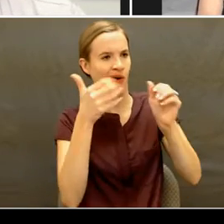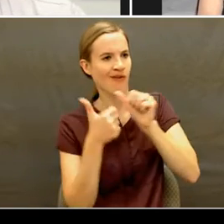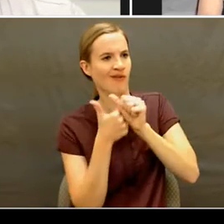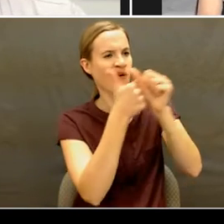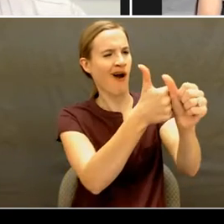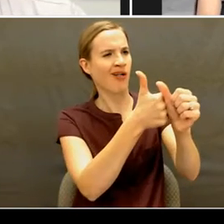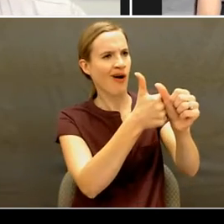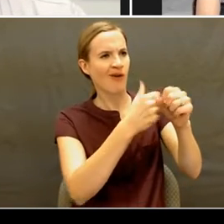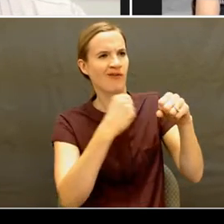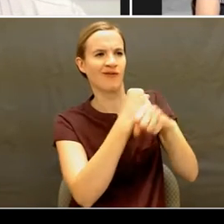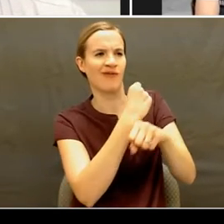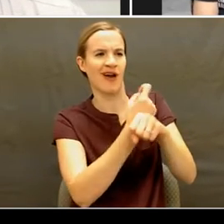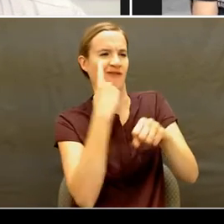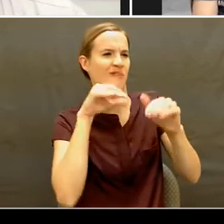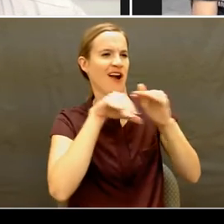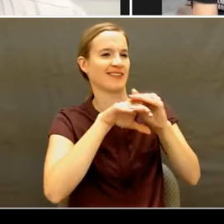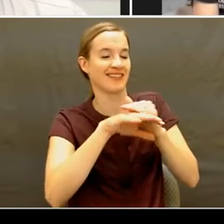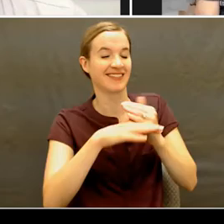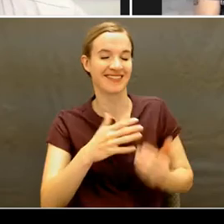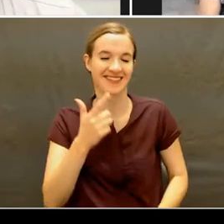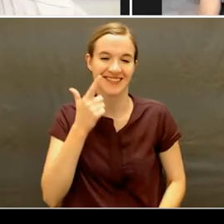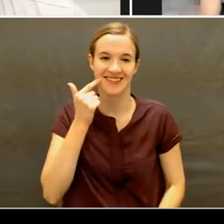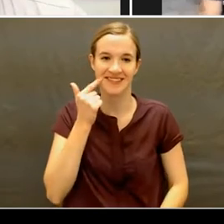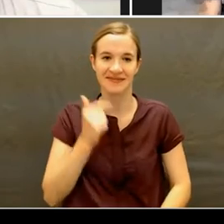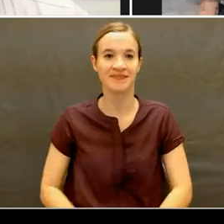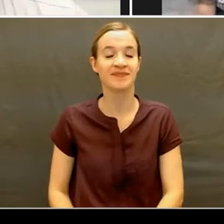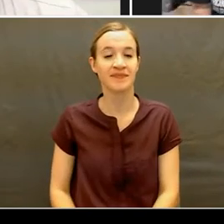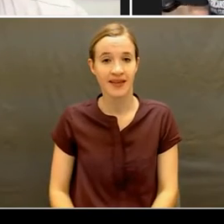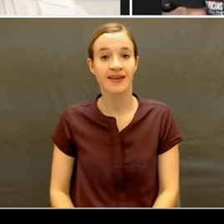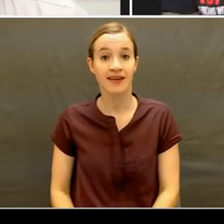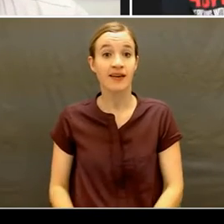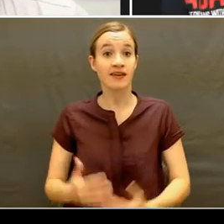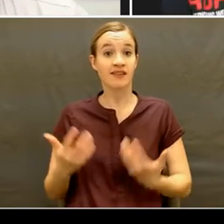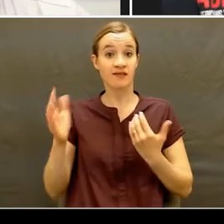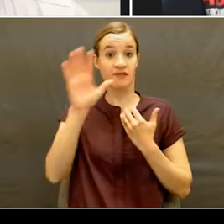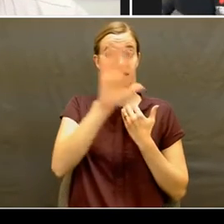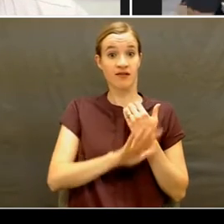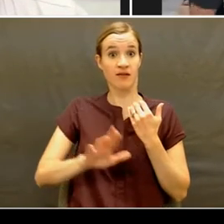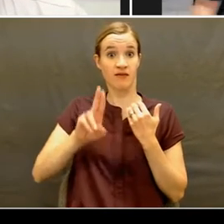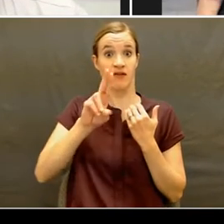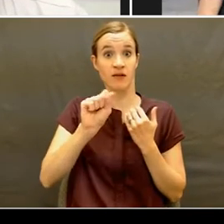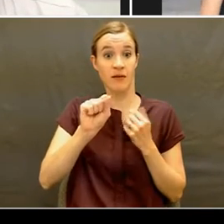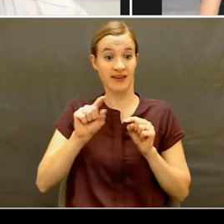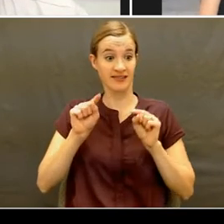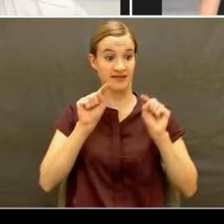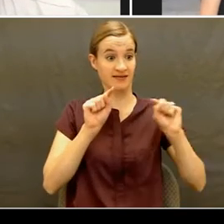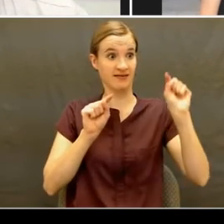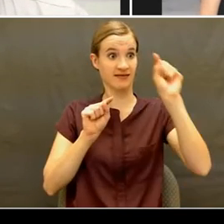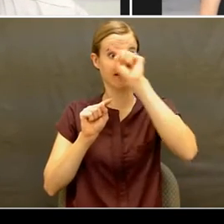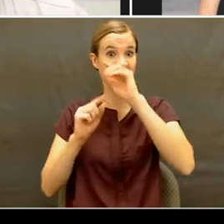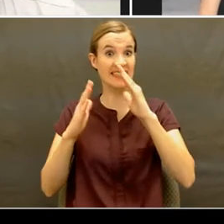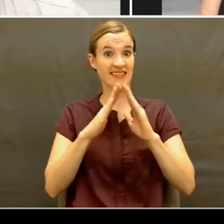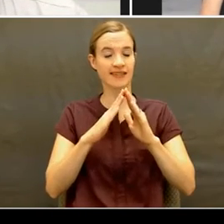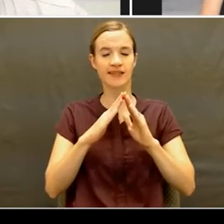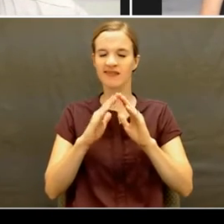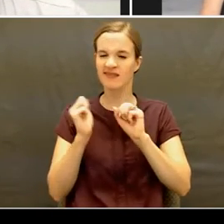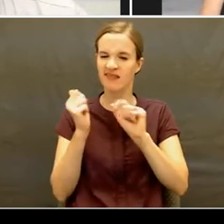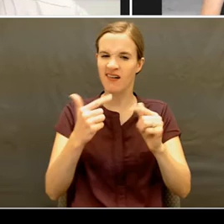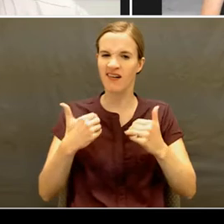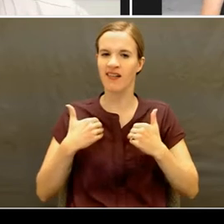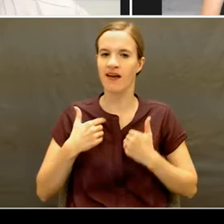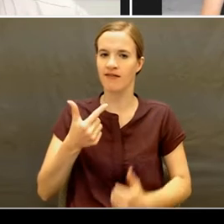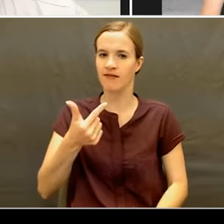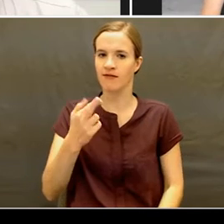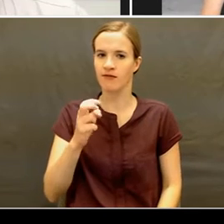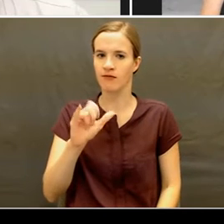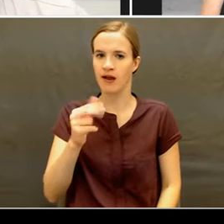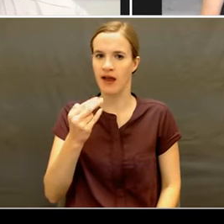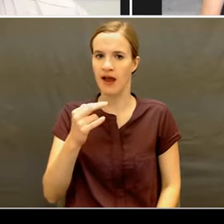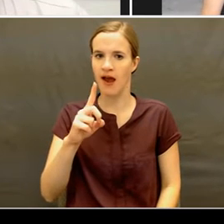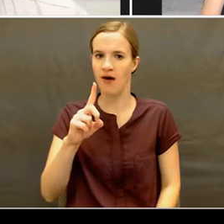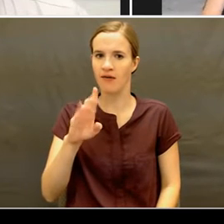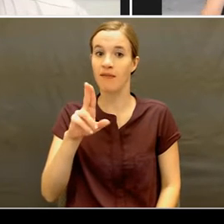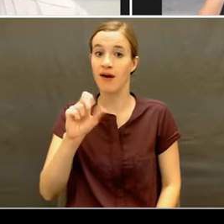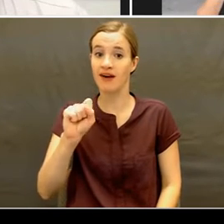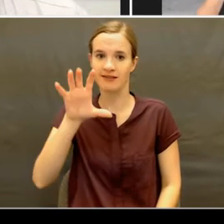always had a Greyhound bus terminal. And, and, and it was kind of you stop one bus. And I was